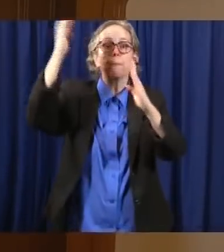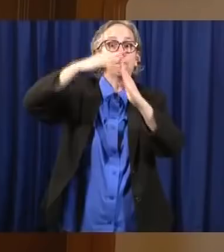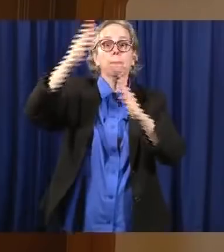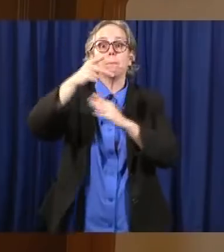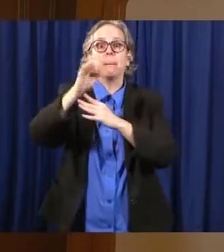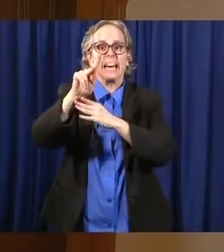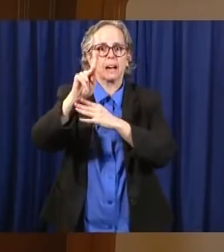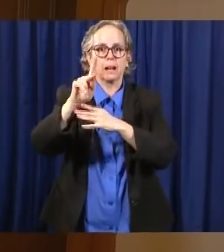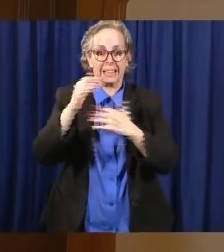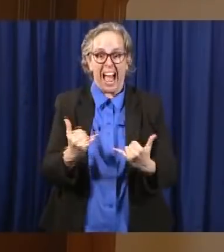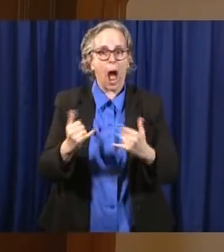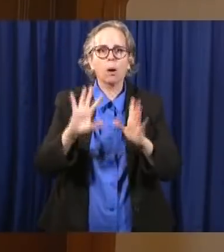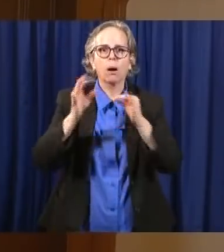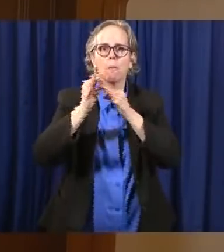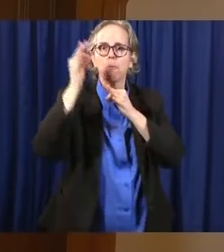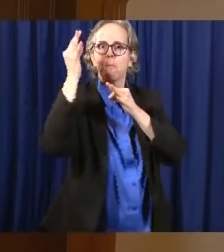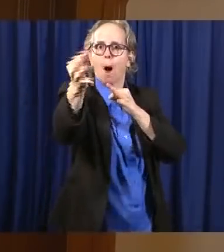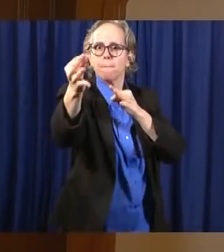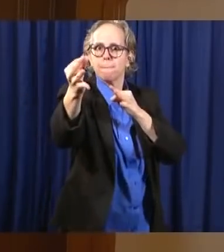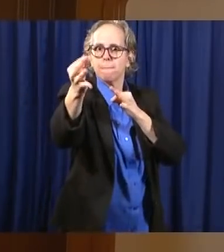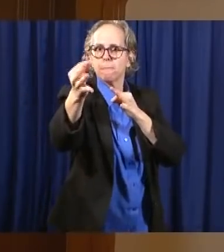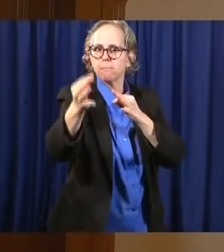EVEN FLATTER THAN THE BLUE IN